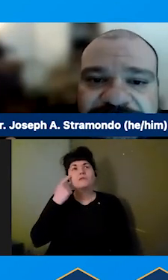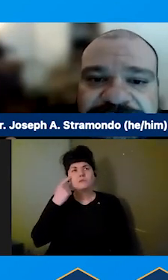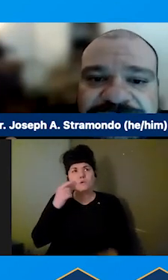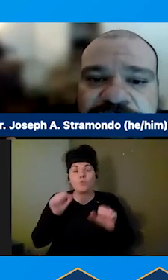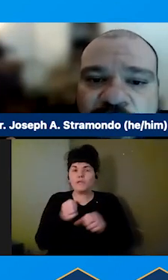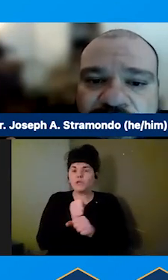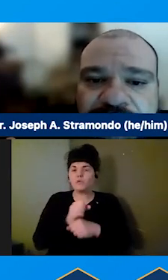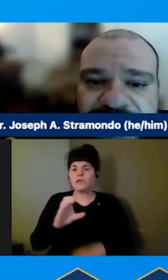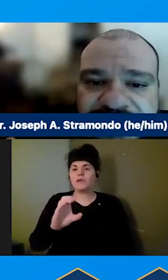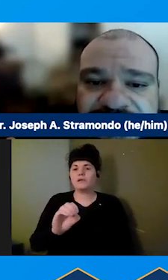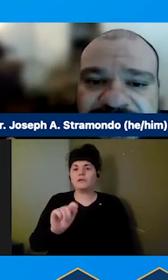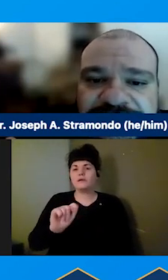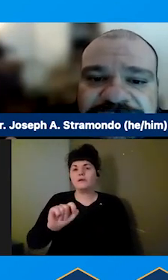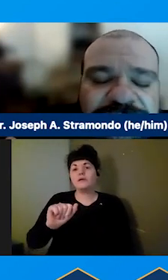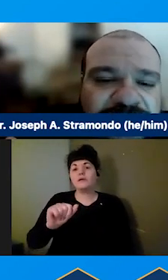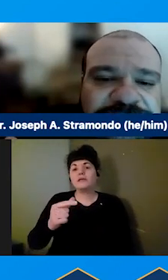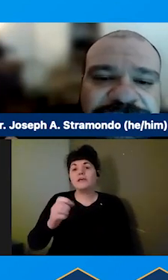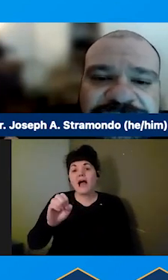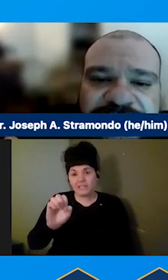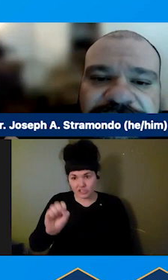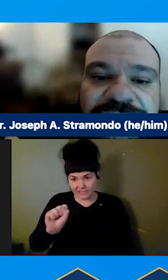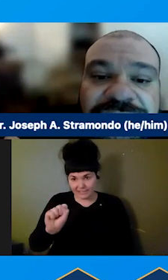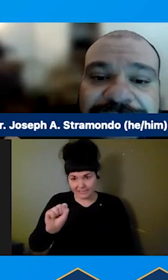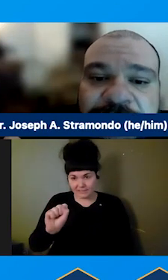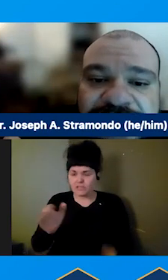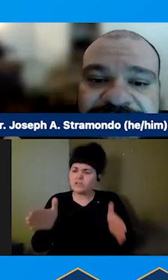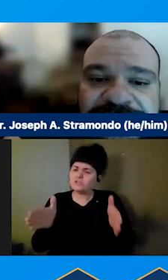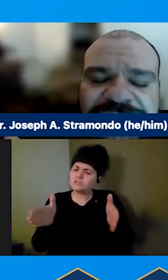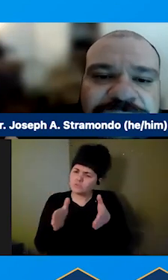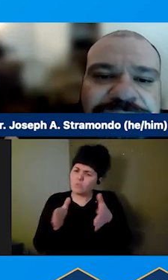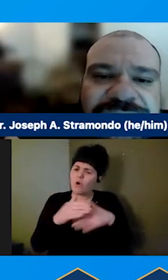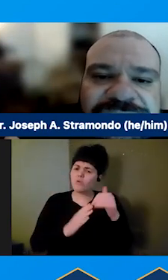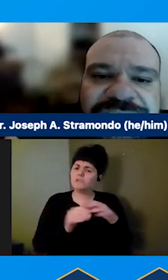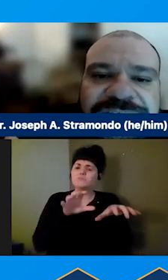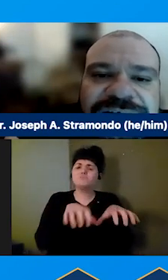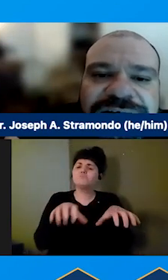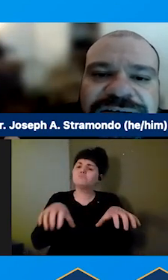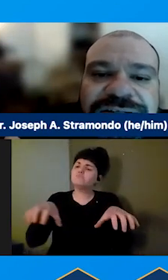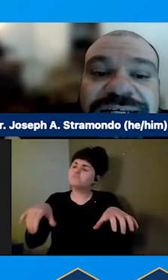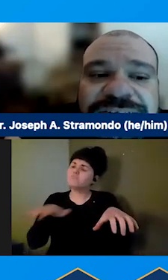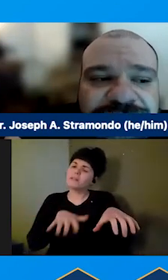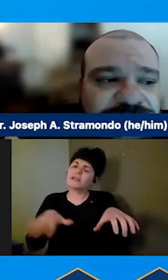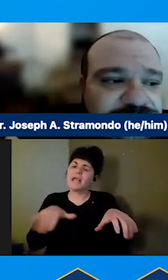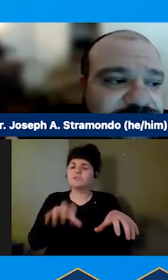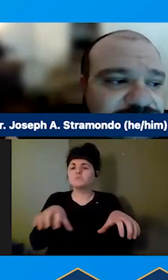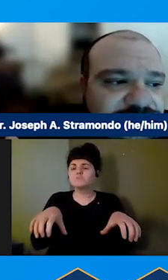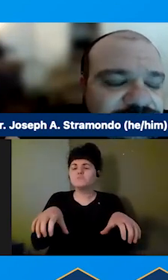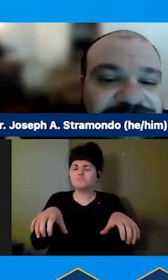right, these smaller buildings that are clustered together on a campus. It would make it